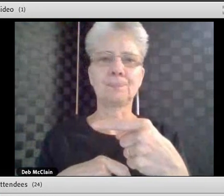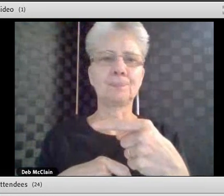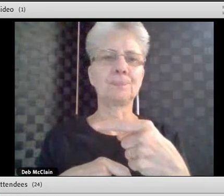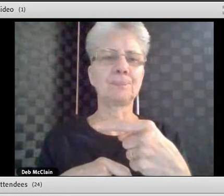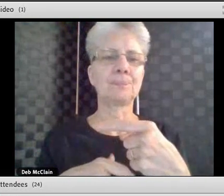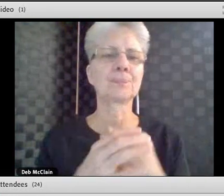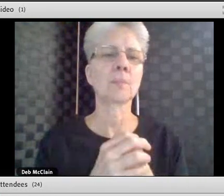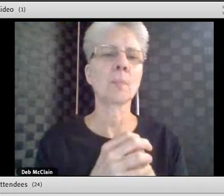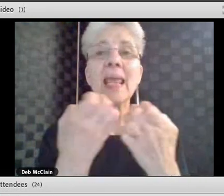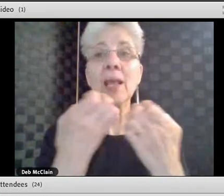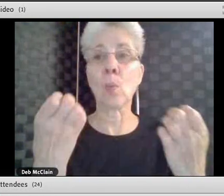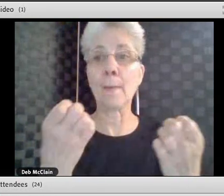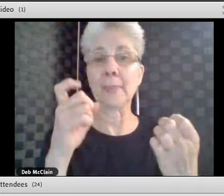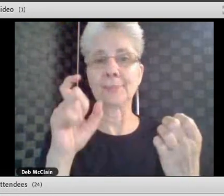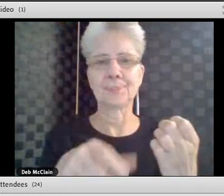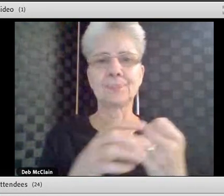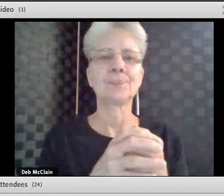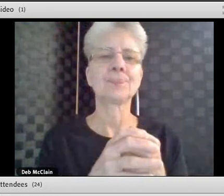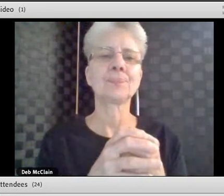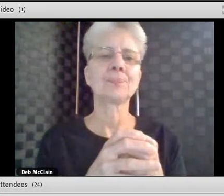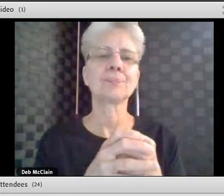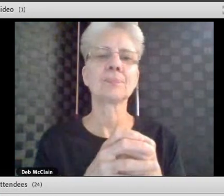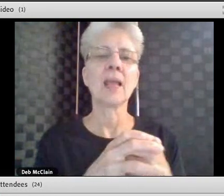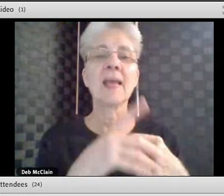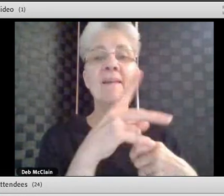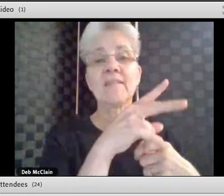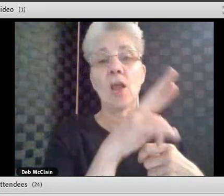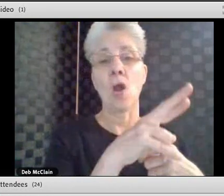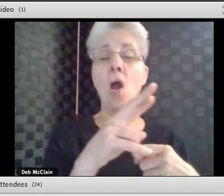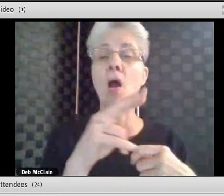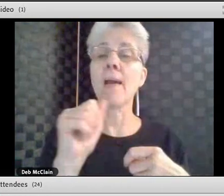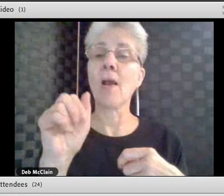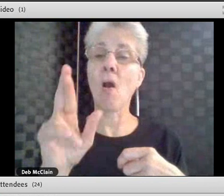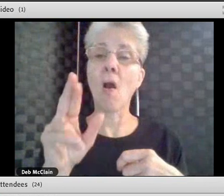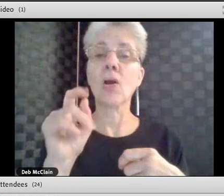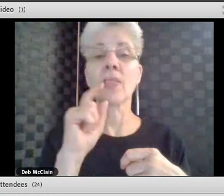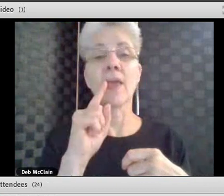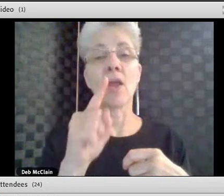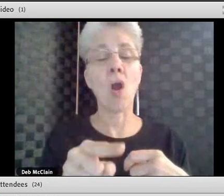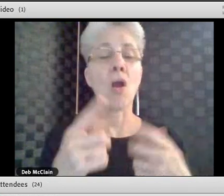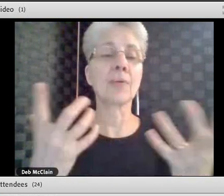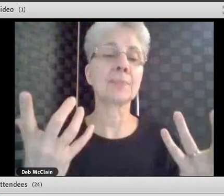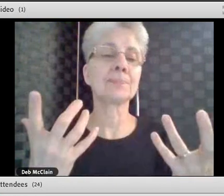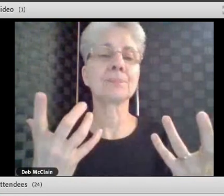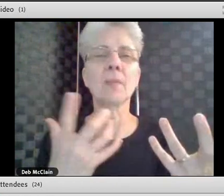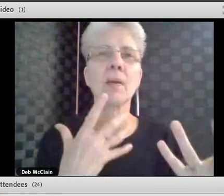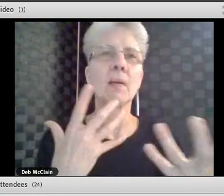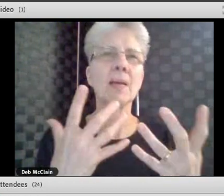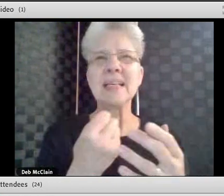So huge to the labs is the equipment. You need to do your research.